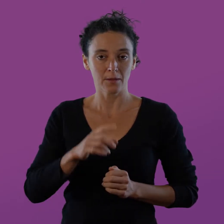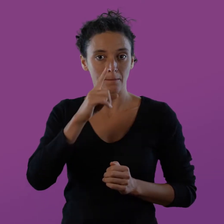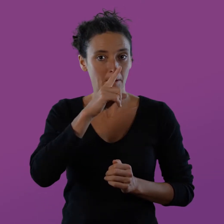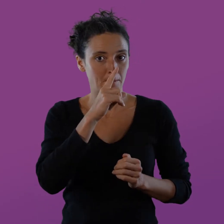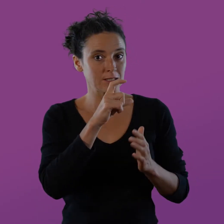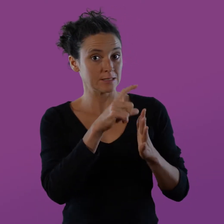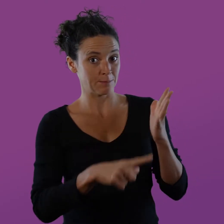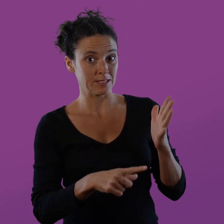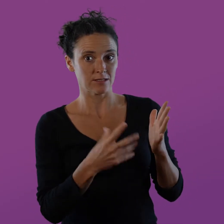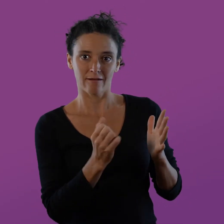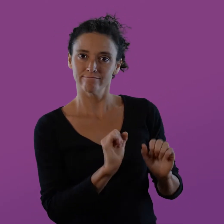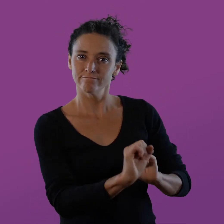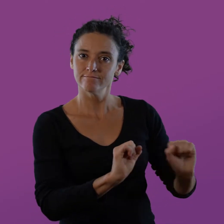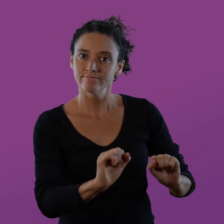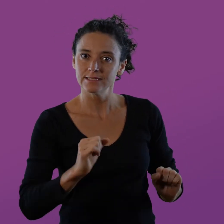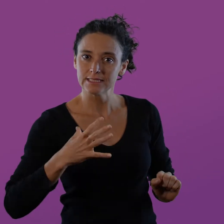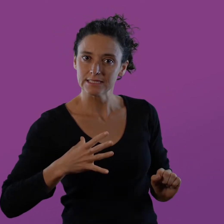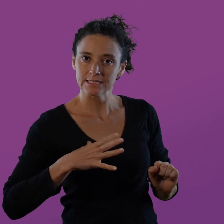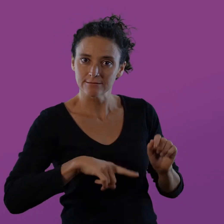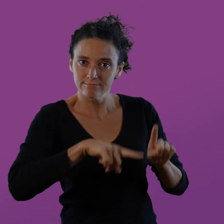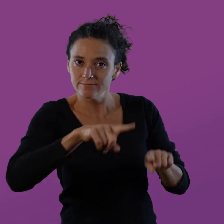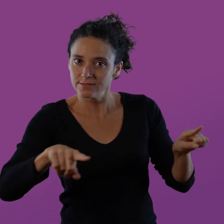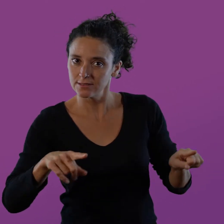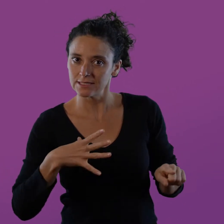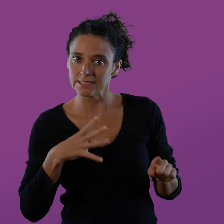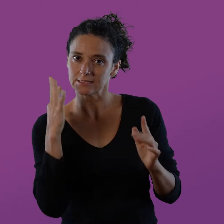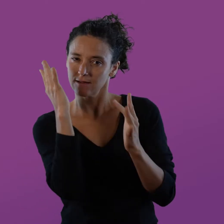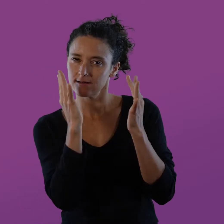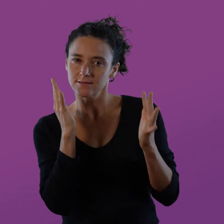We consider the individual needs of people with disability.